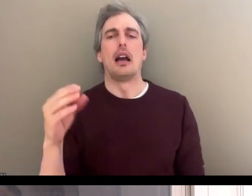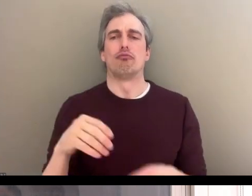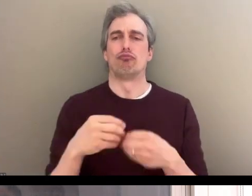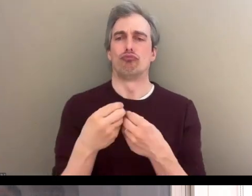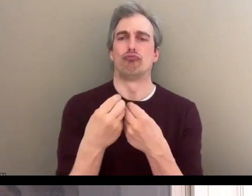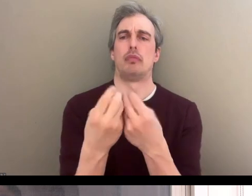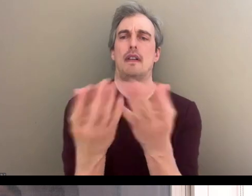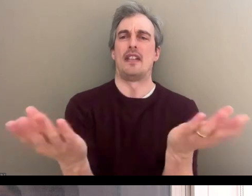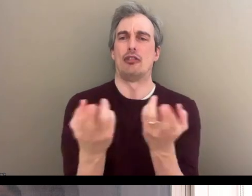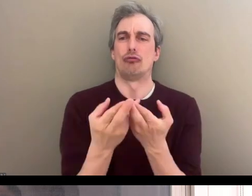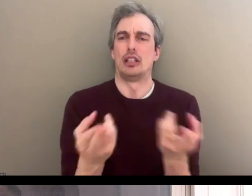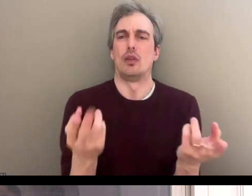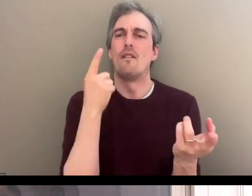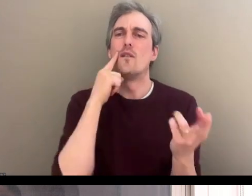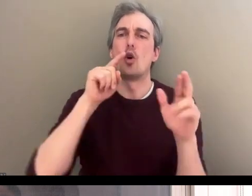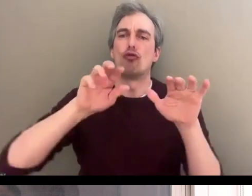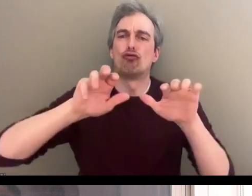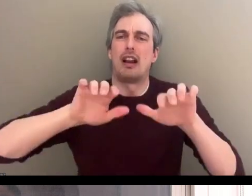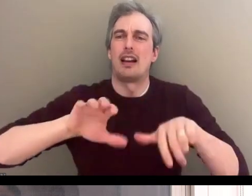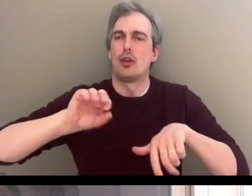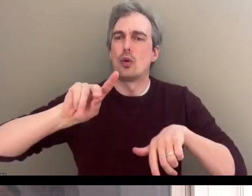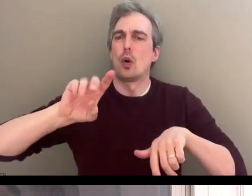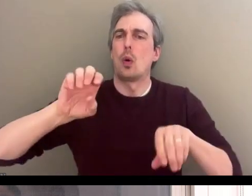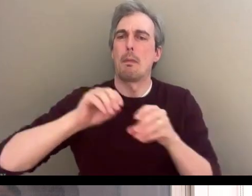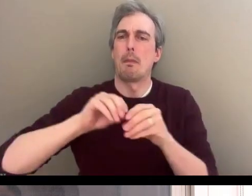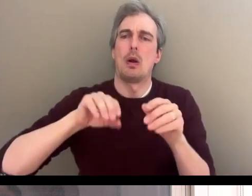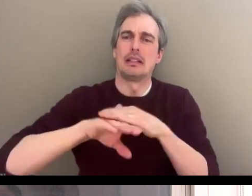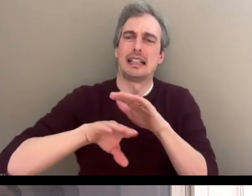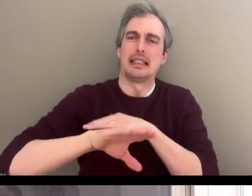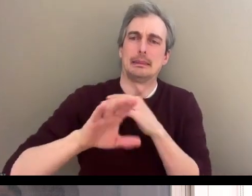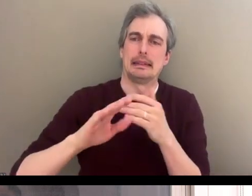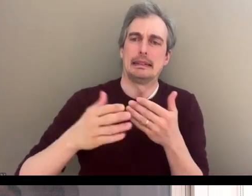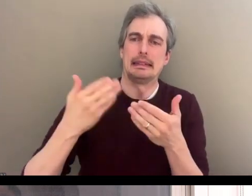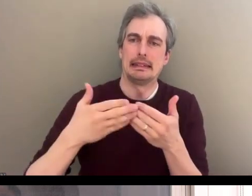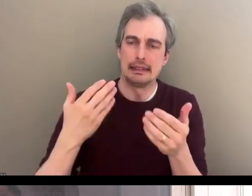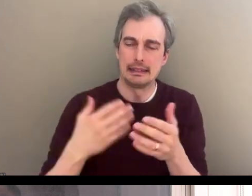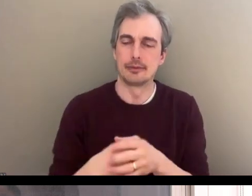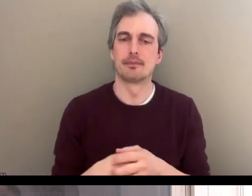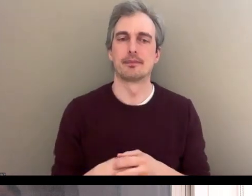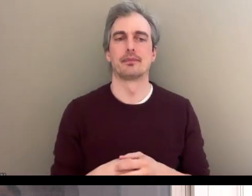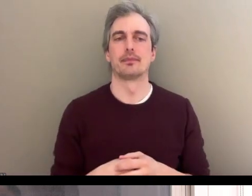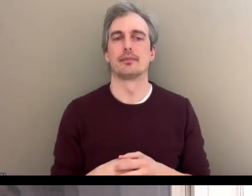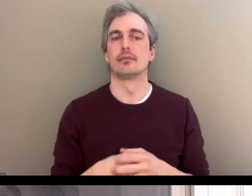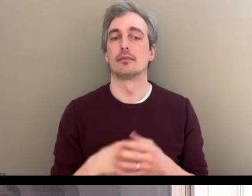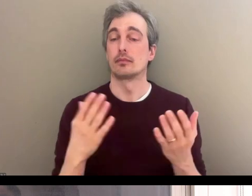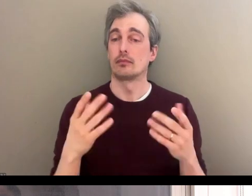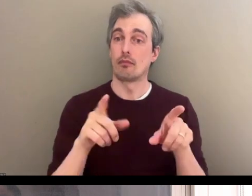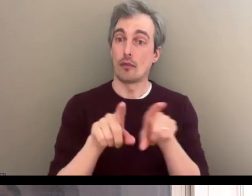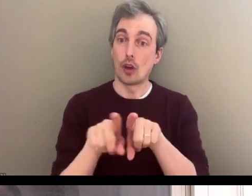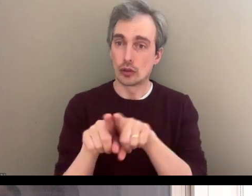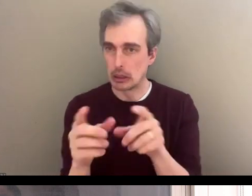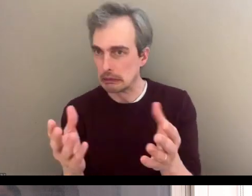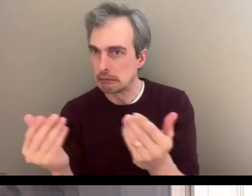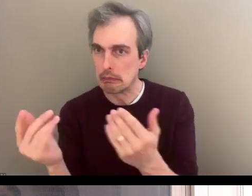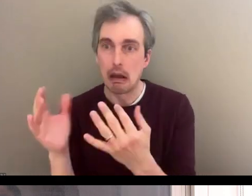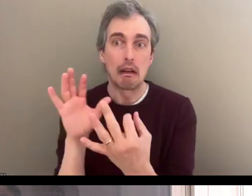tools to help them do their jobs easier. I also try to convey their feedback, whether candid or not, with those in my company.